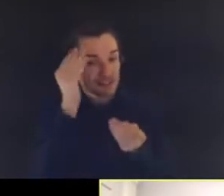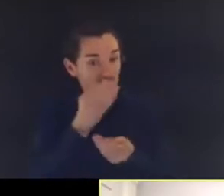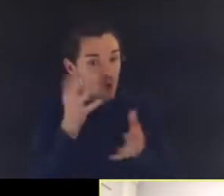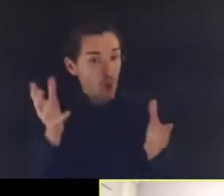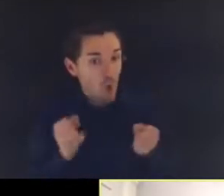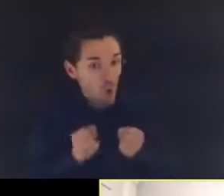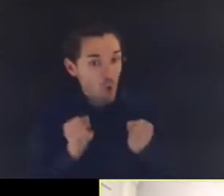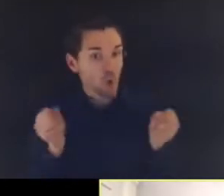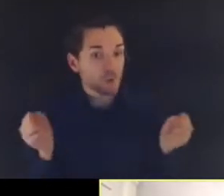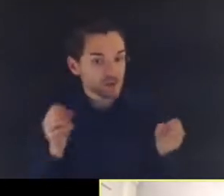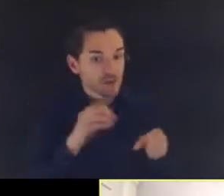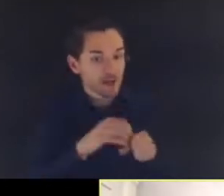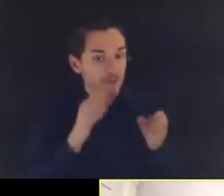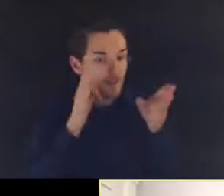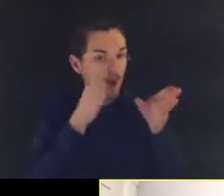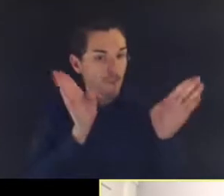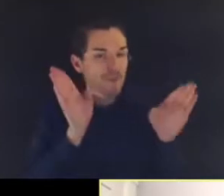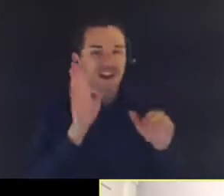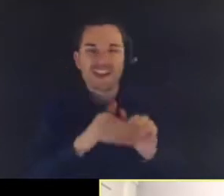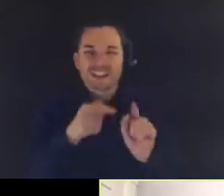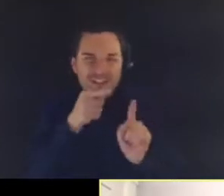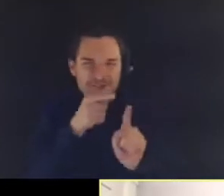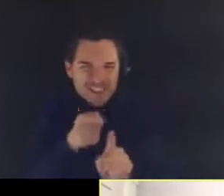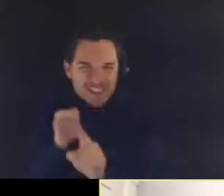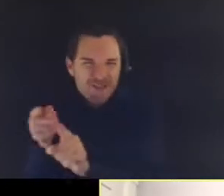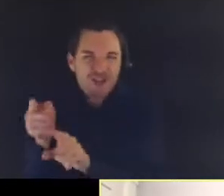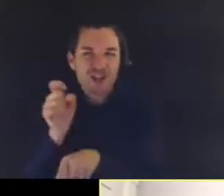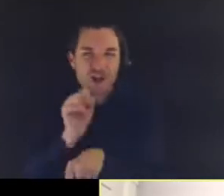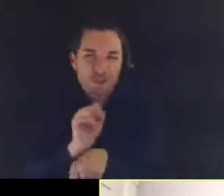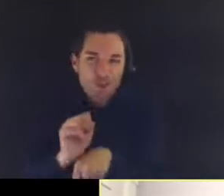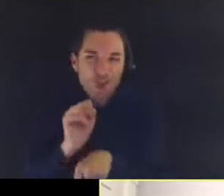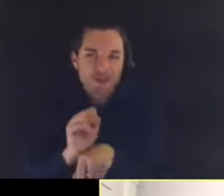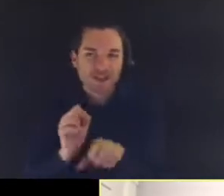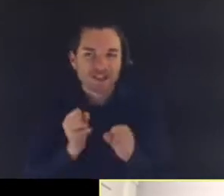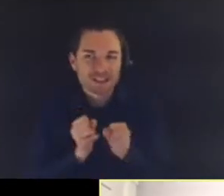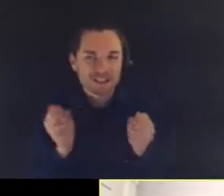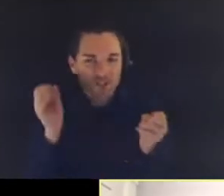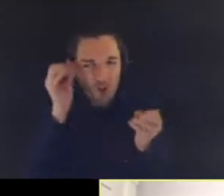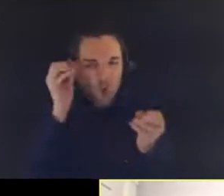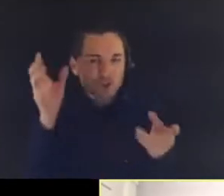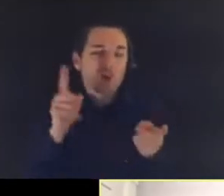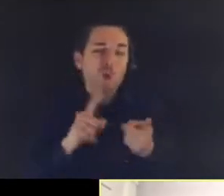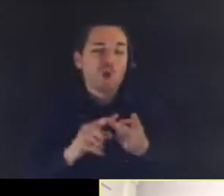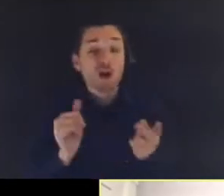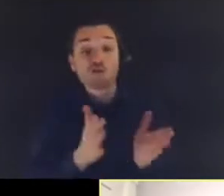specific employment disclosures or requesting accommodations. It feels much easier to talk